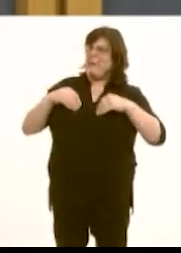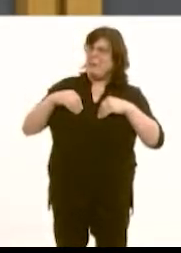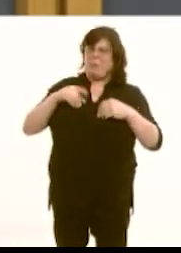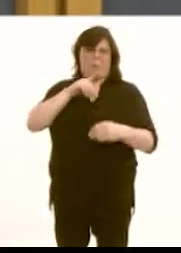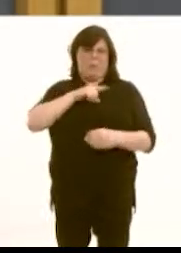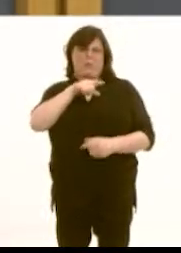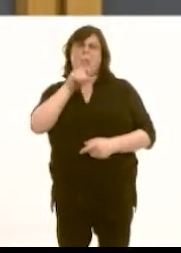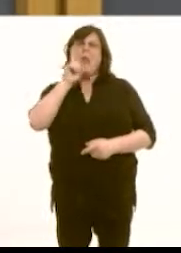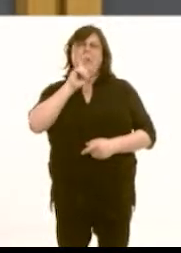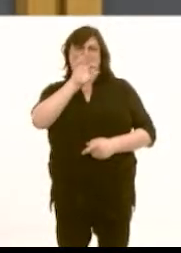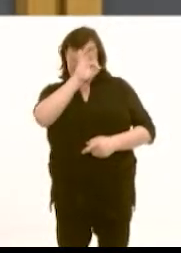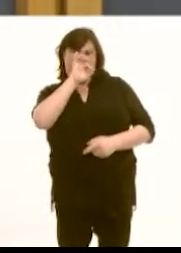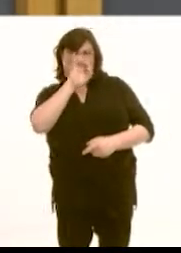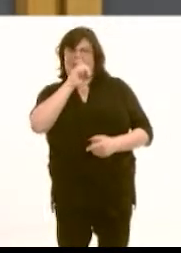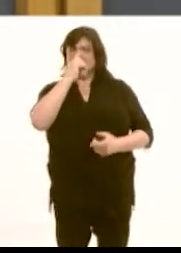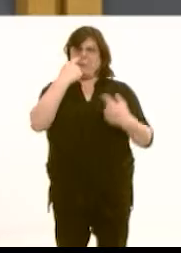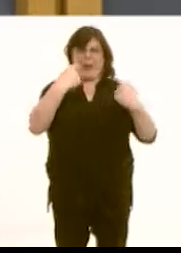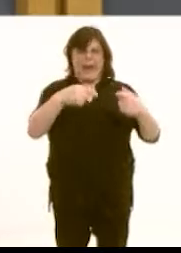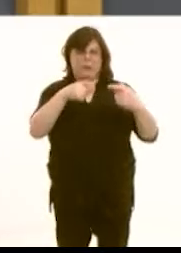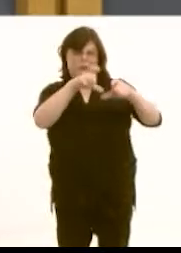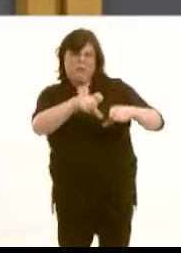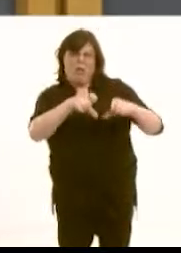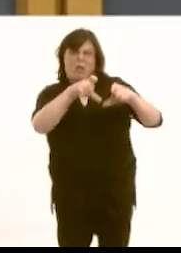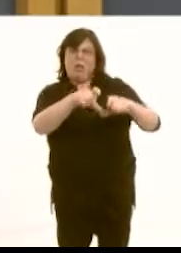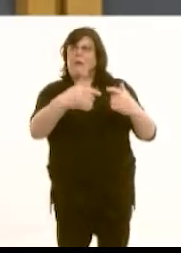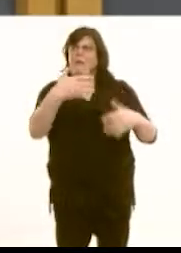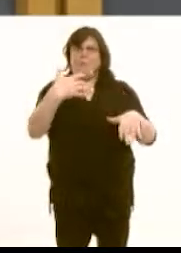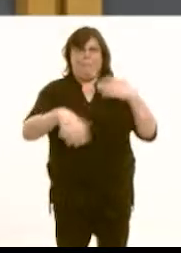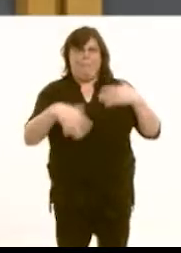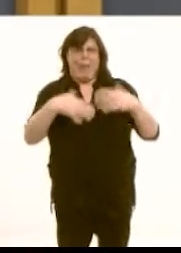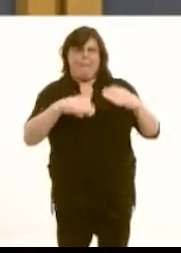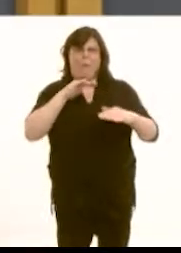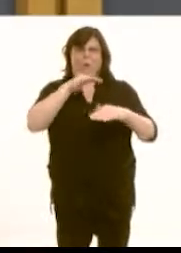lady should be left in severe pain for over three hours, waiting for an ambulance?